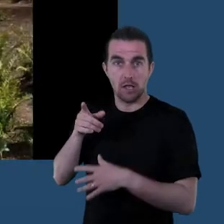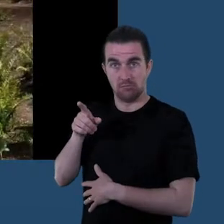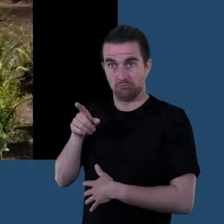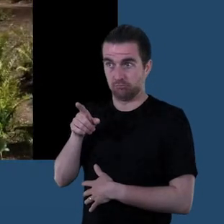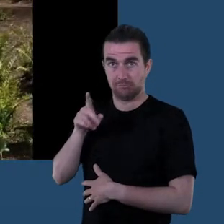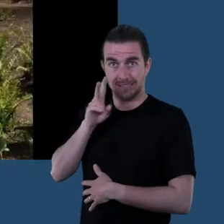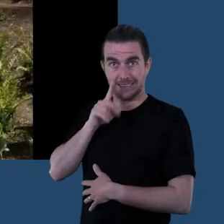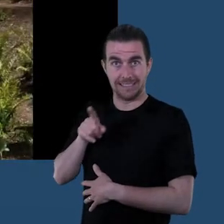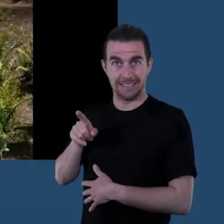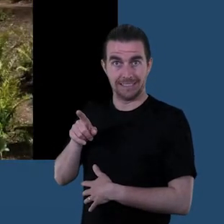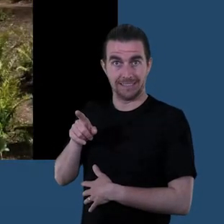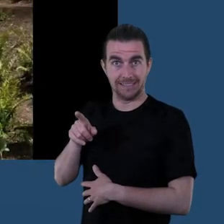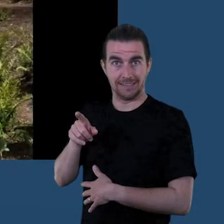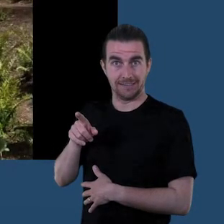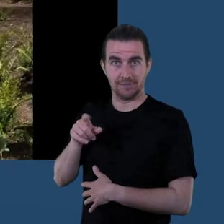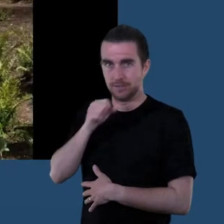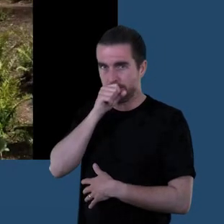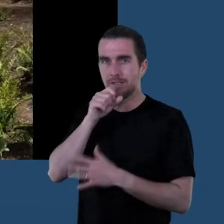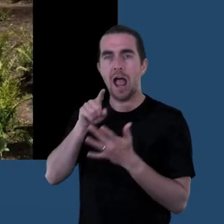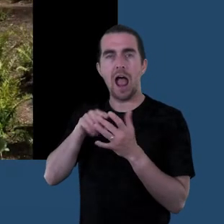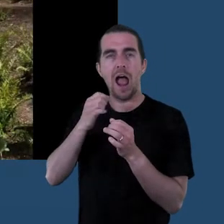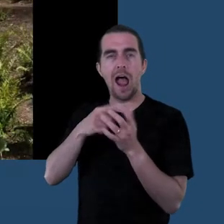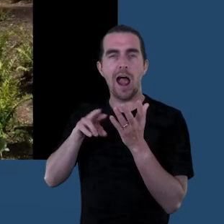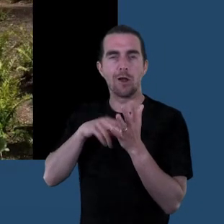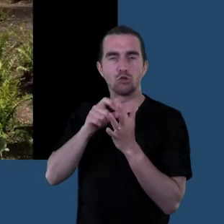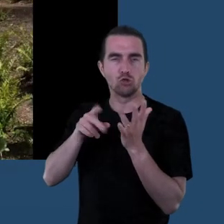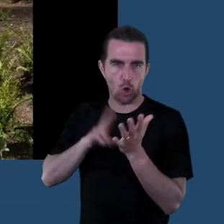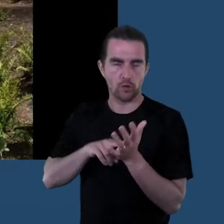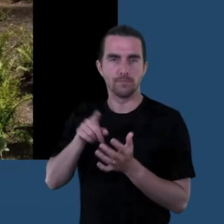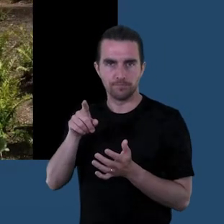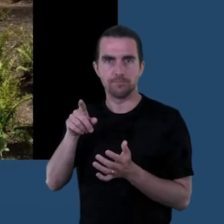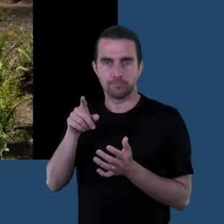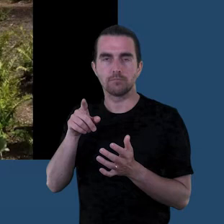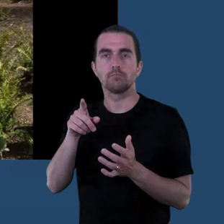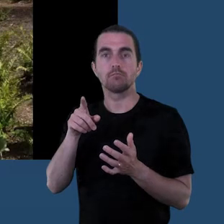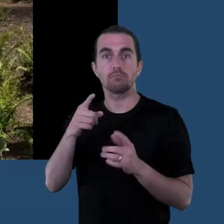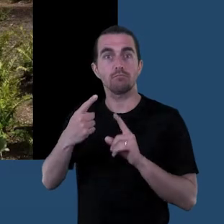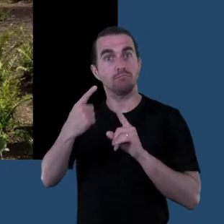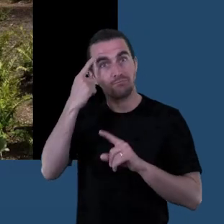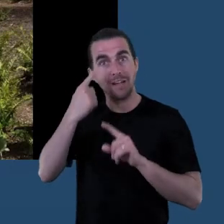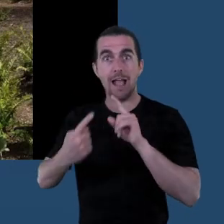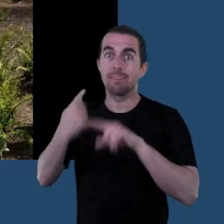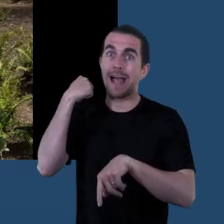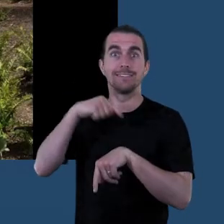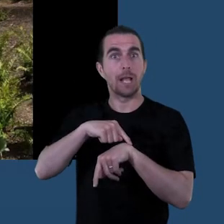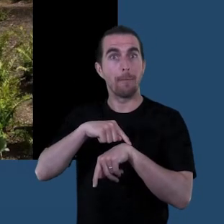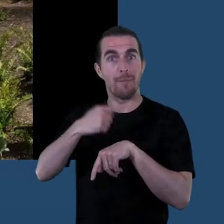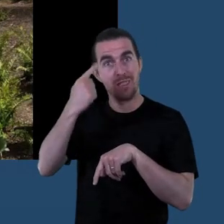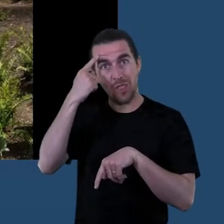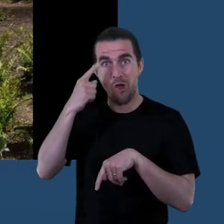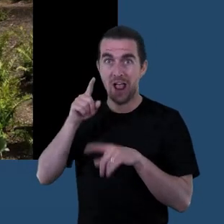And here, we've got a couple of pictures of an Iguanodon. And these show how they thought in the day